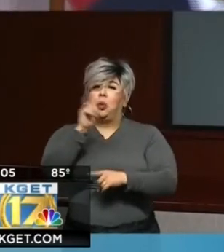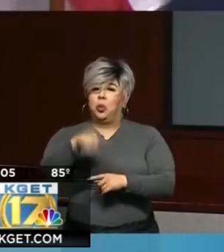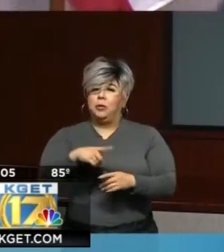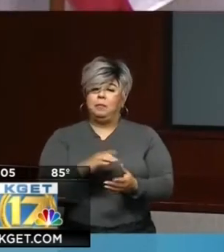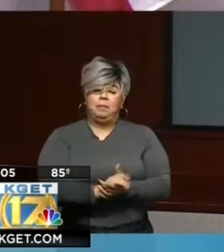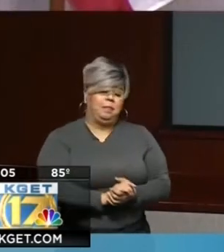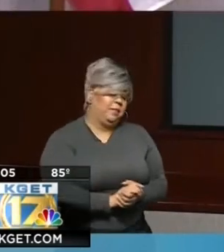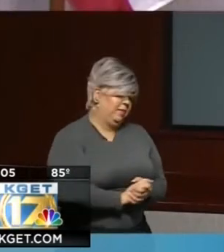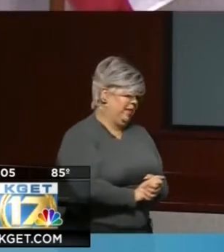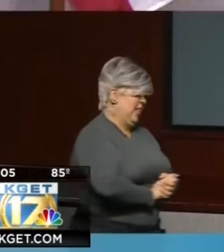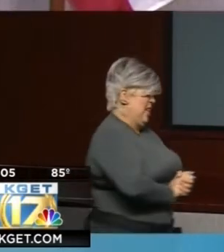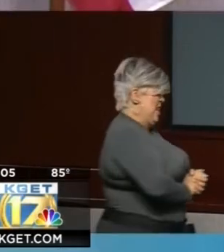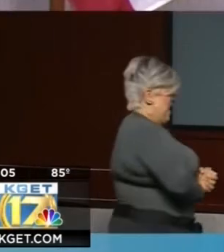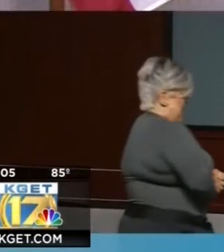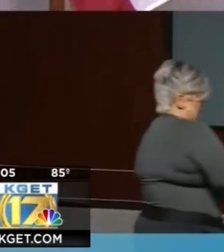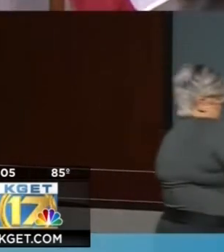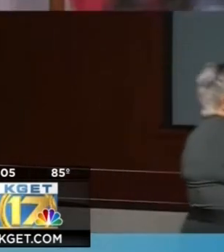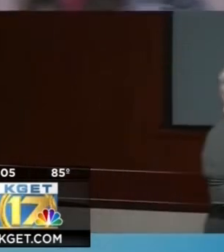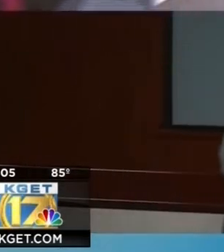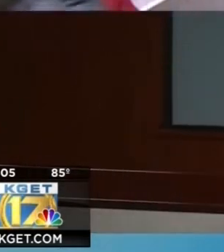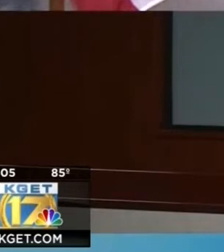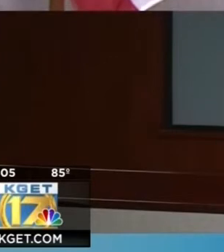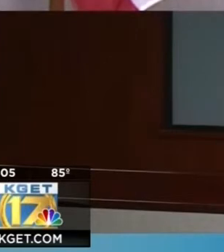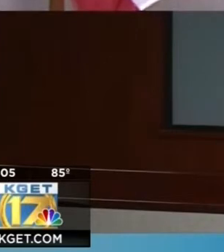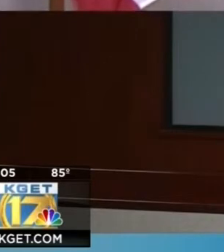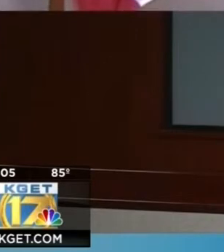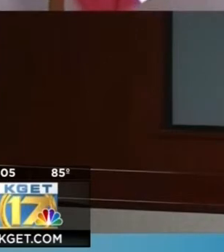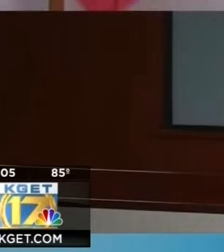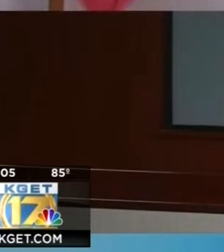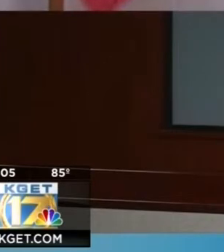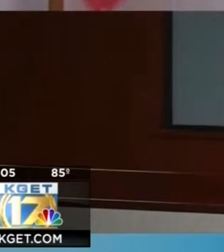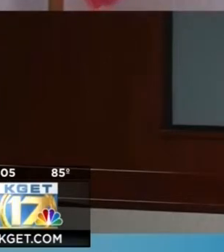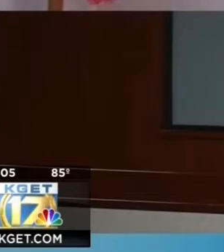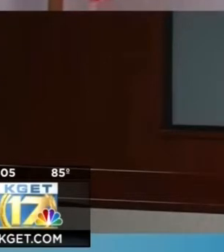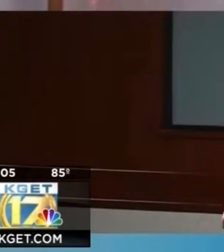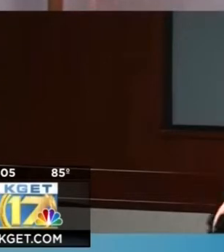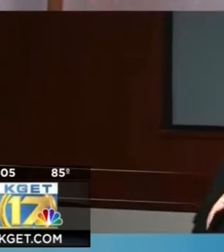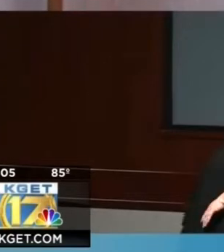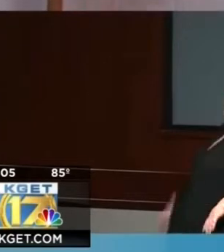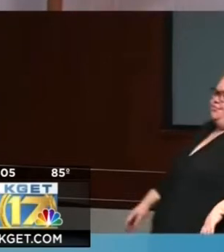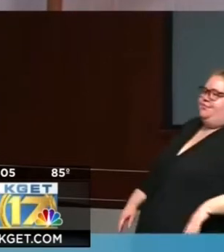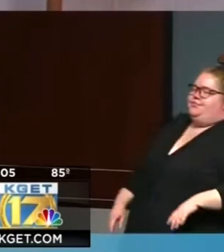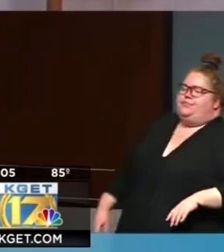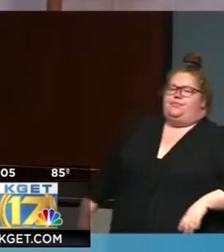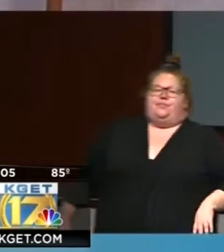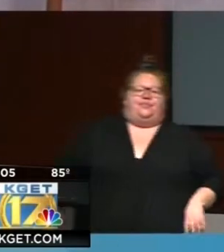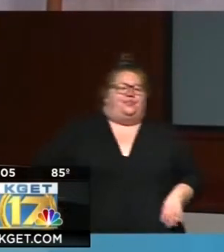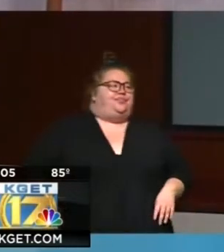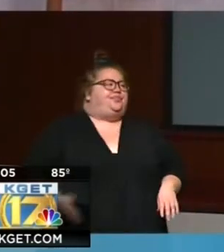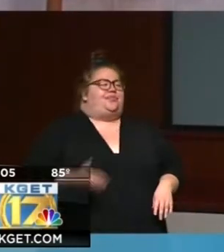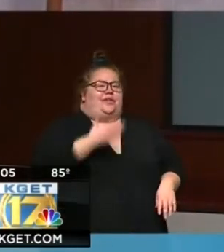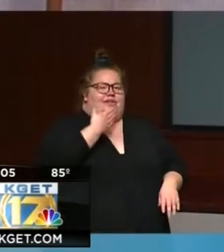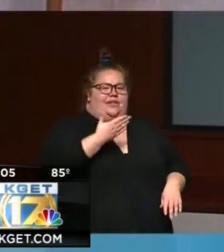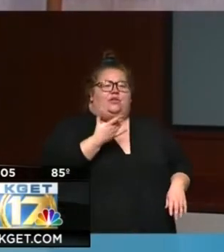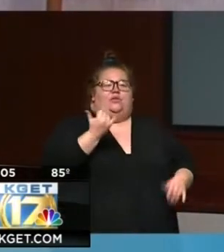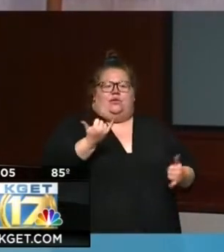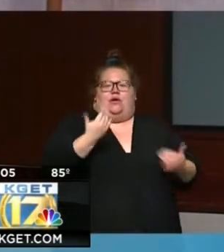APPLY TO RECEIVE THAT PPE@KERNCOUNTY.COM. KERNCOUNTY.COM. WITH THAT, WE ARE HAPPY TO ANSWER ANY QUESTIONS FOR YOU.